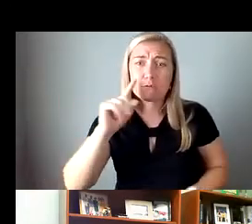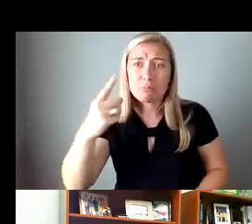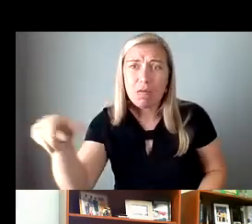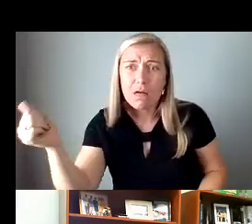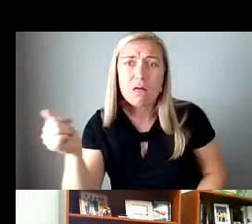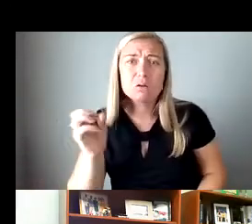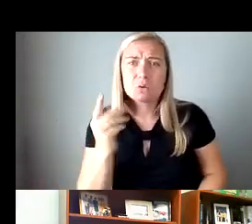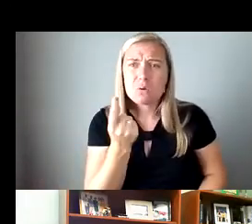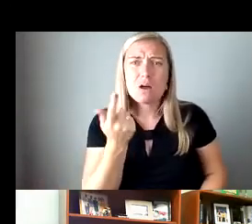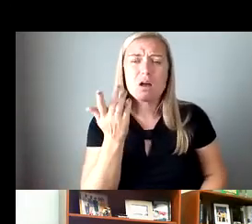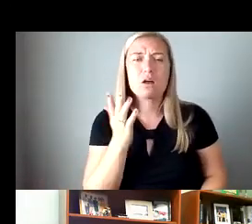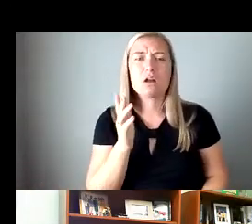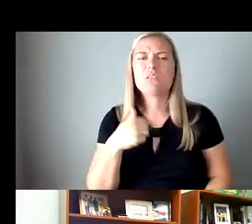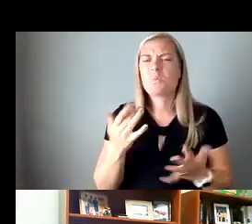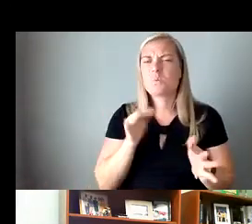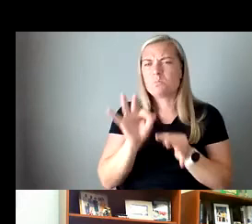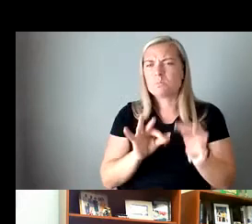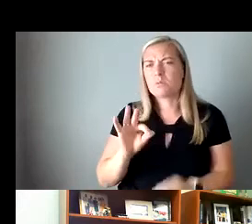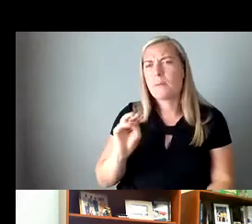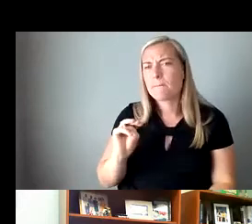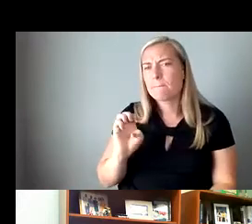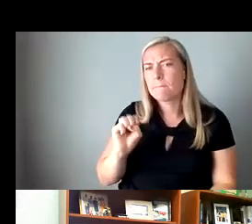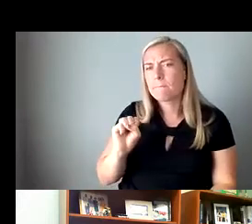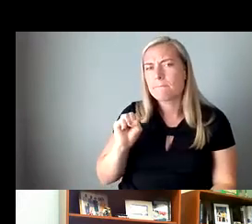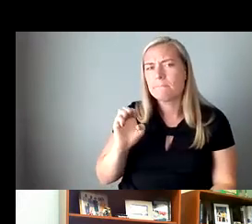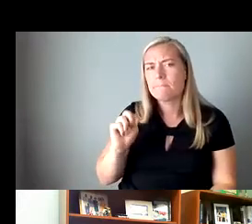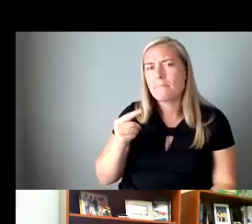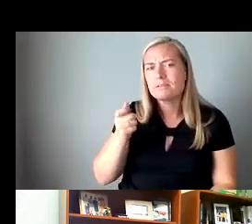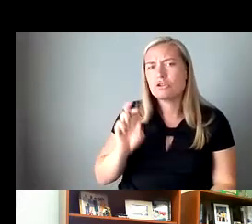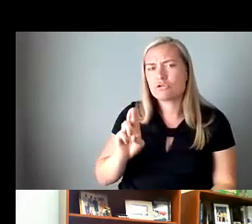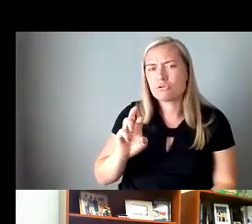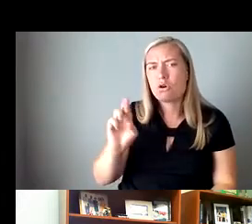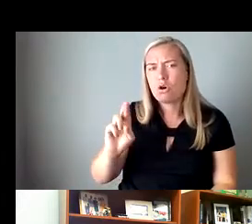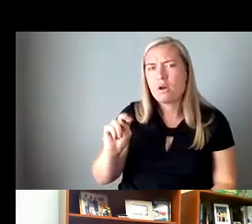talk about what messenger RNA is. First of all I like to start by telling you the messenger